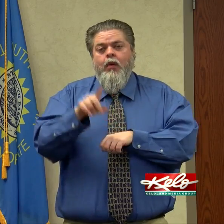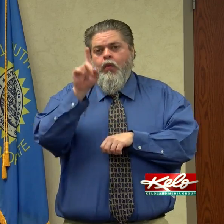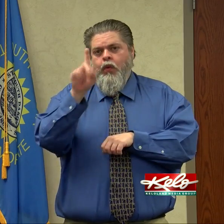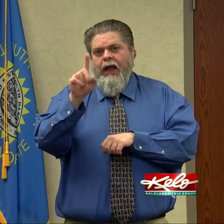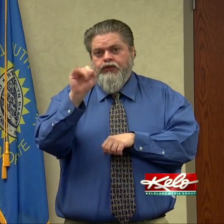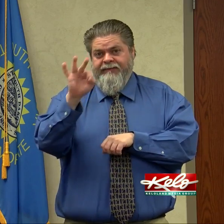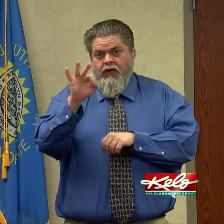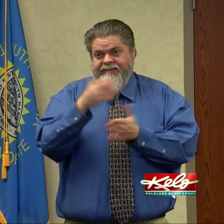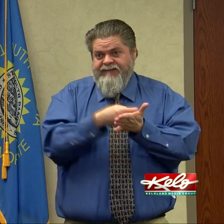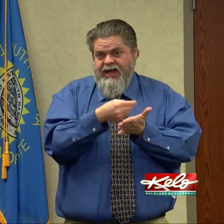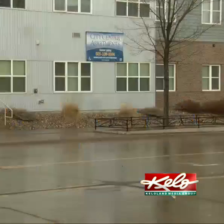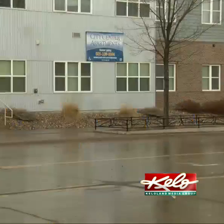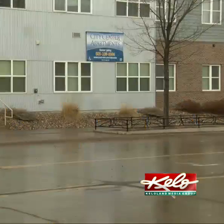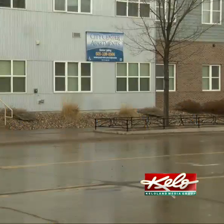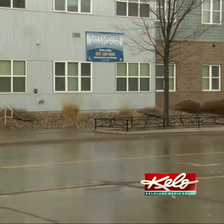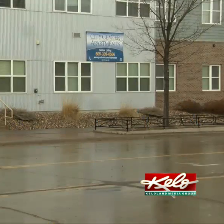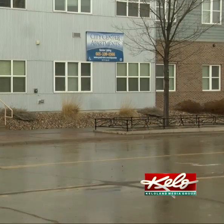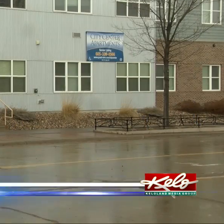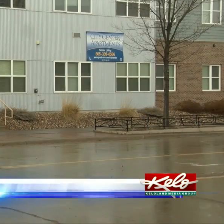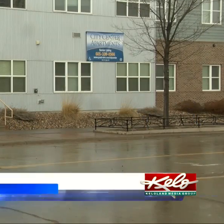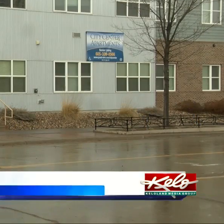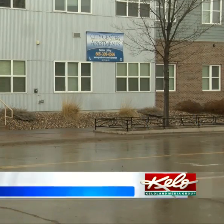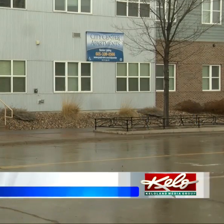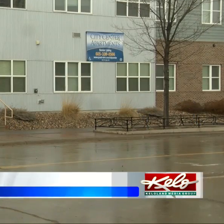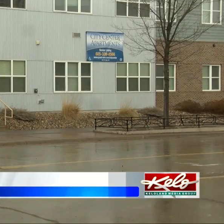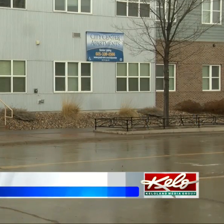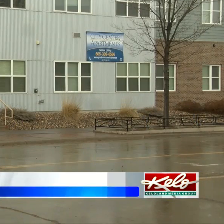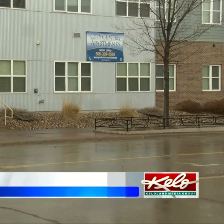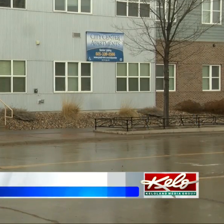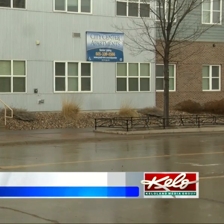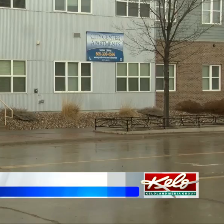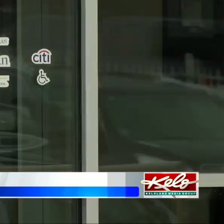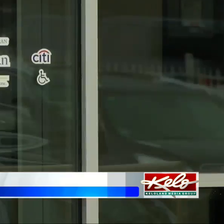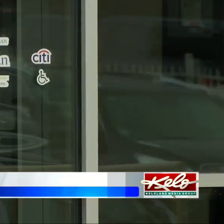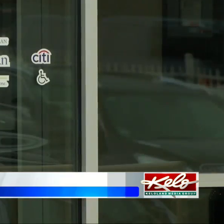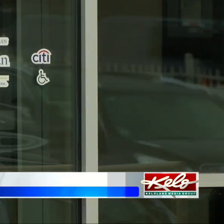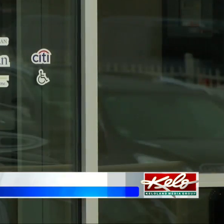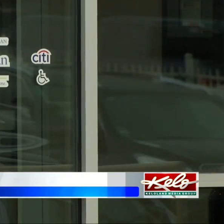THE GOAL OF THE ONE SIOUX FALLS FUND IS TO HELP PEOPLE AVOID EVICTION AND FINANCIAL